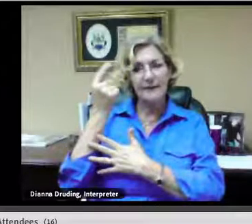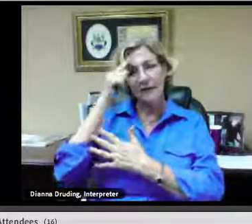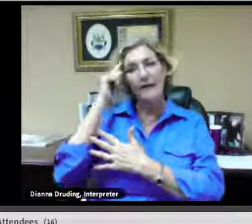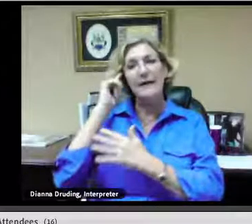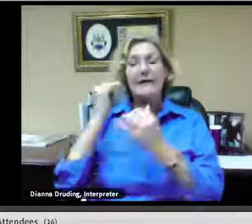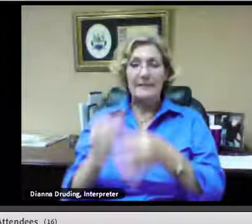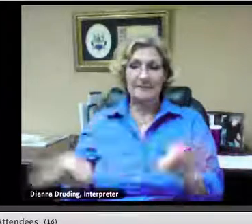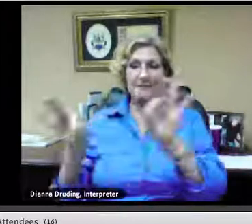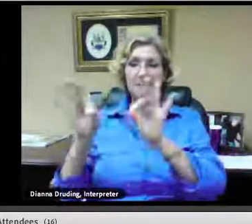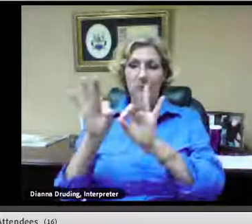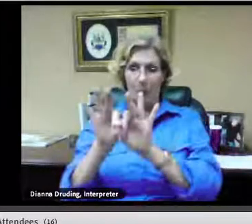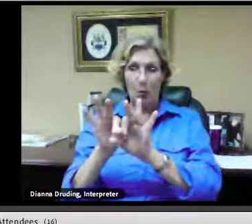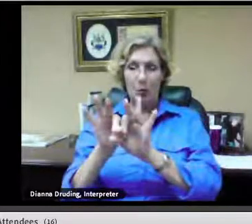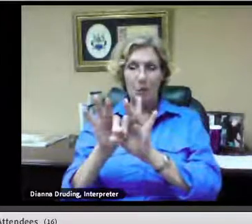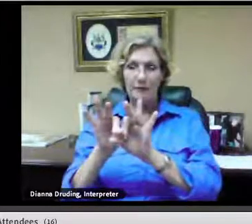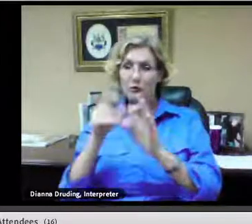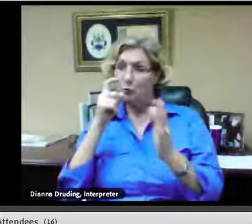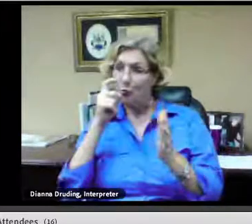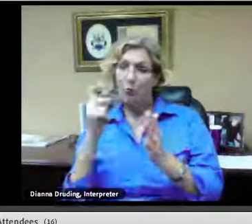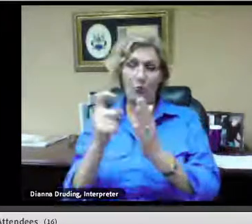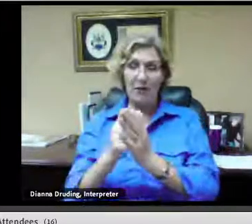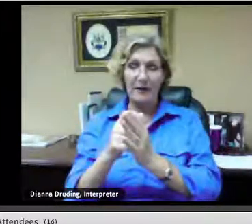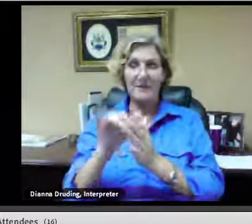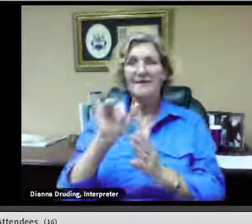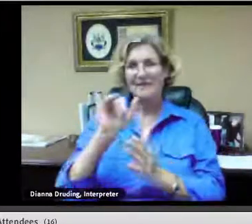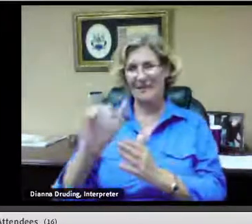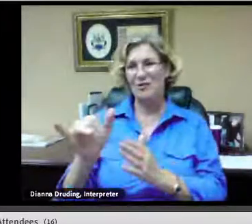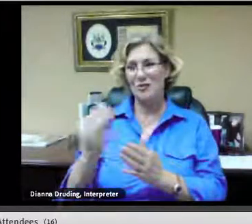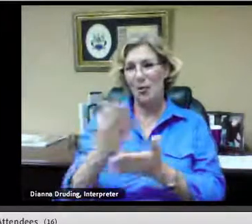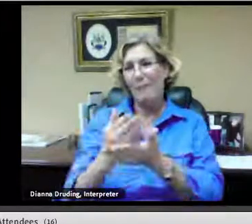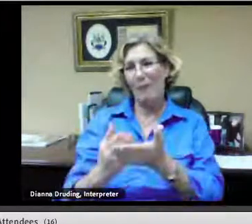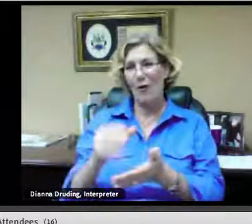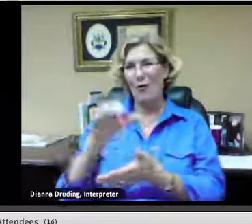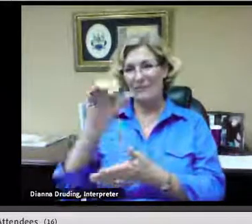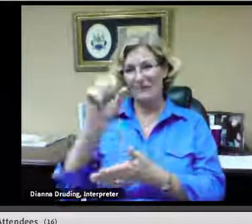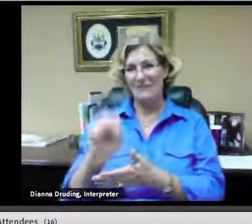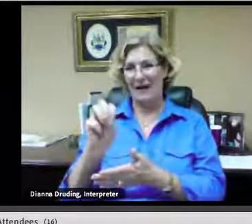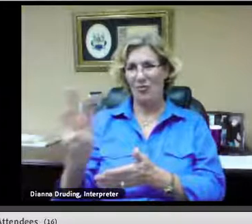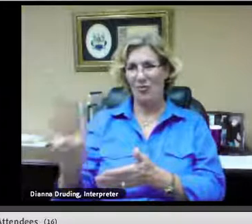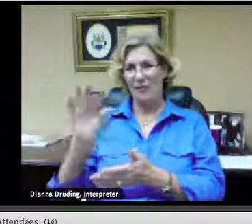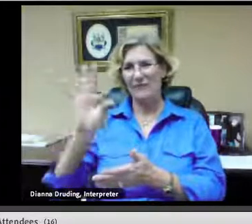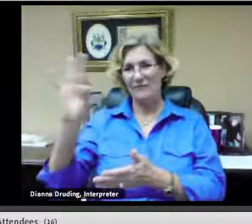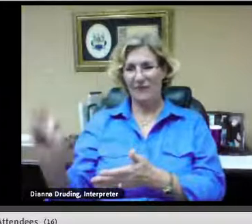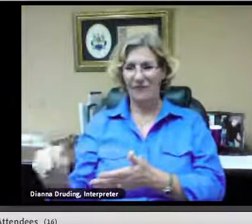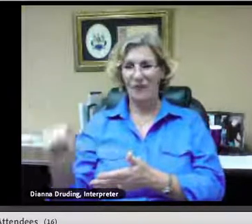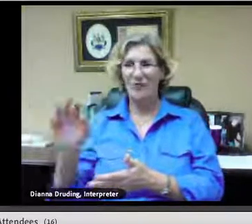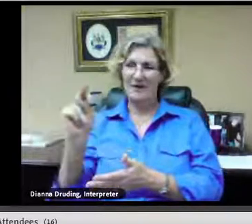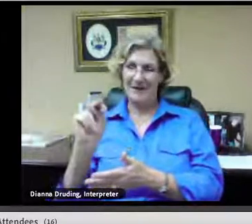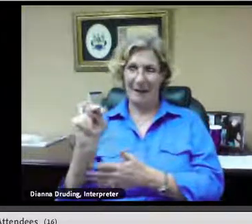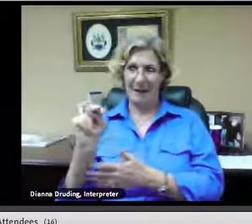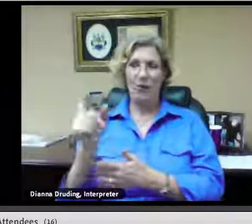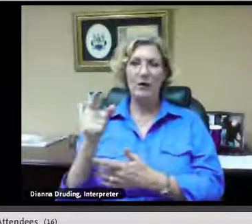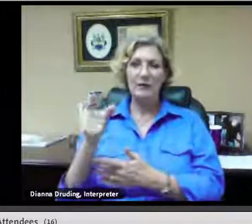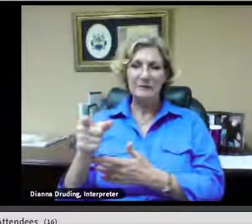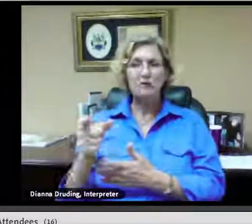to recognize that you're already a part of SWFLN and that, you know, your explorations in coming to the webinar today